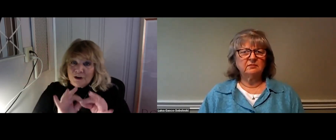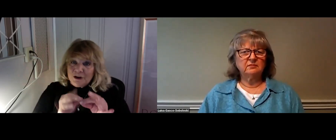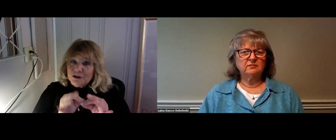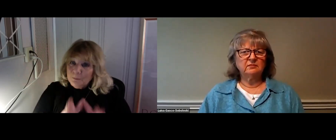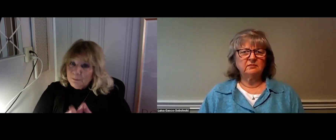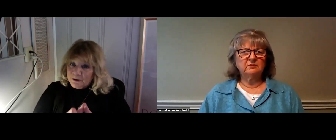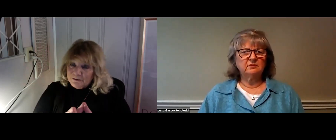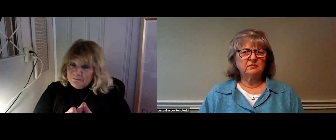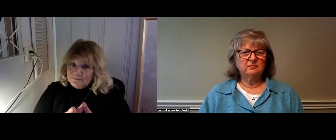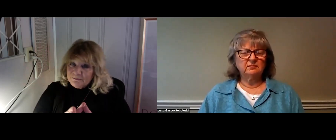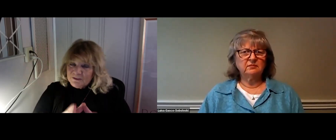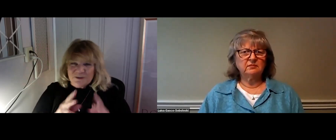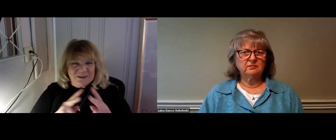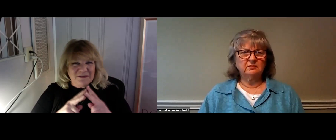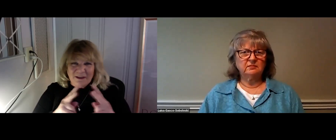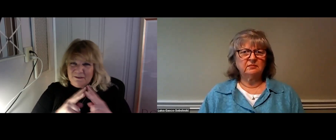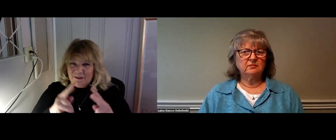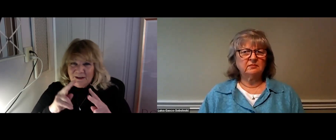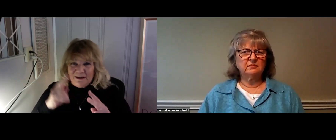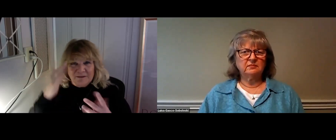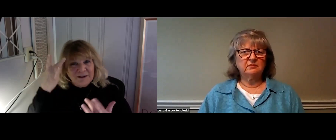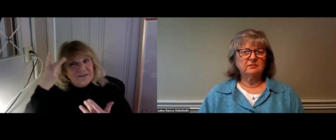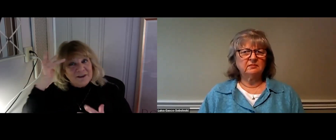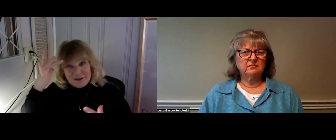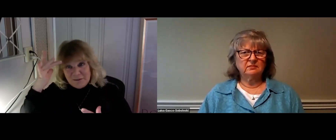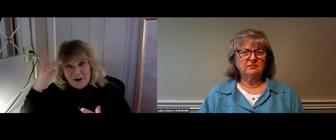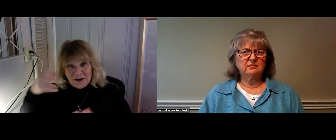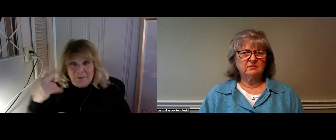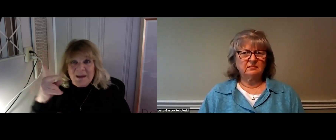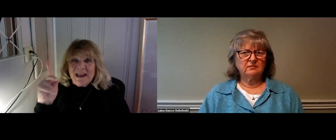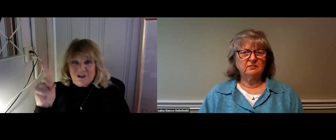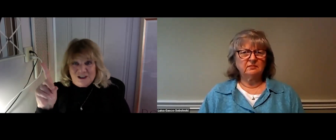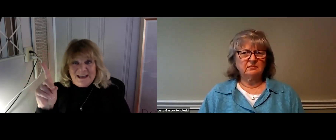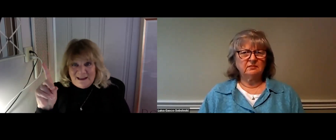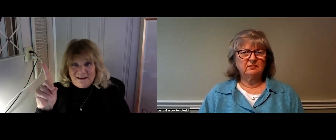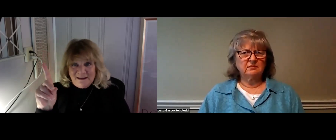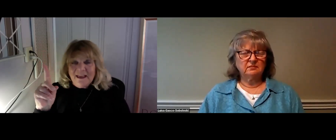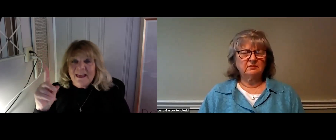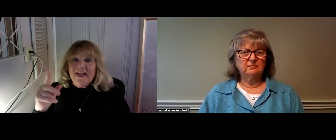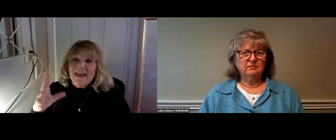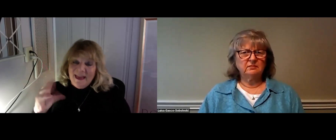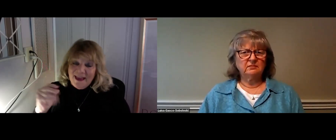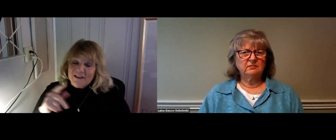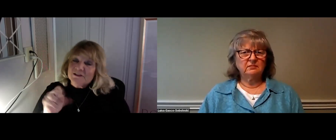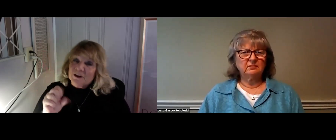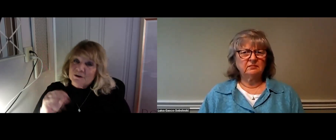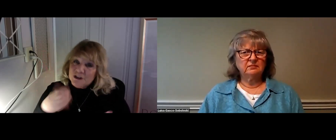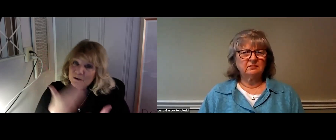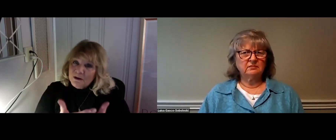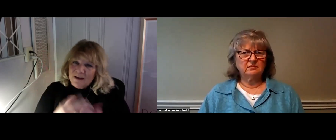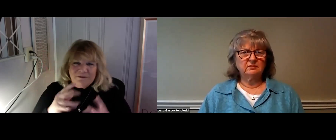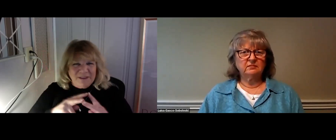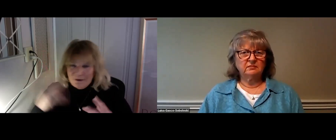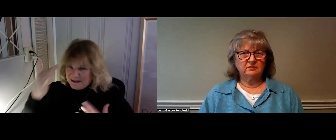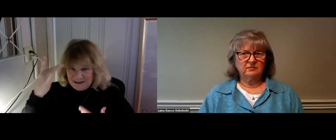interpreter. She was very, very, very, very, smart PhD and so she arrived very sick